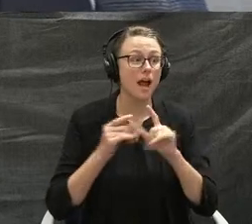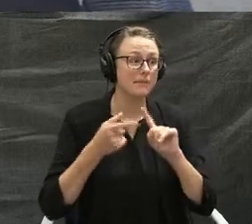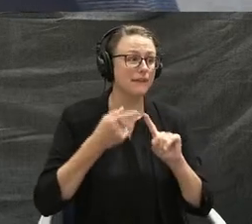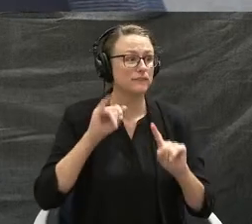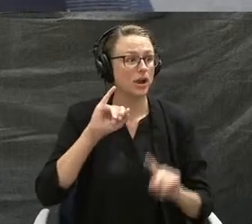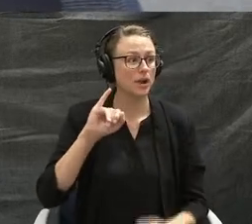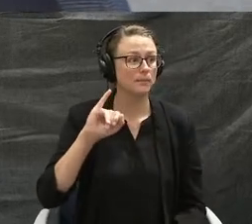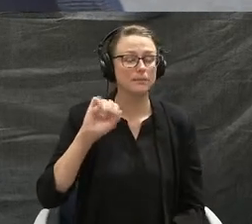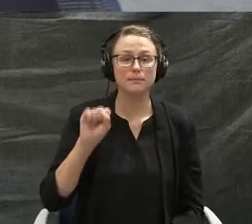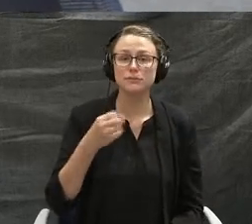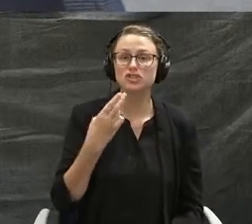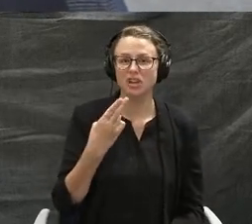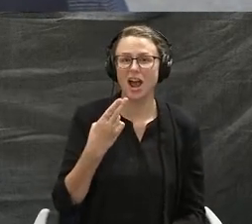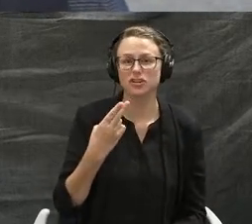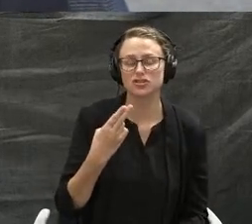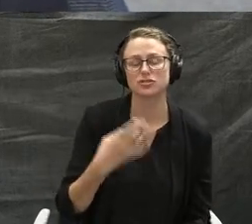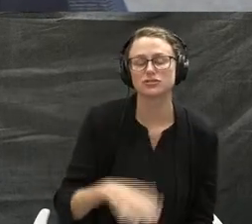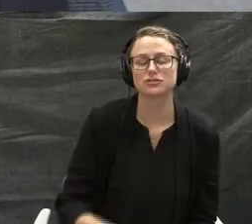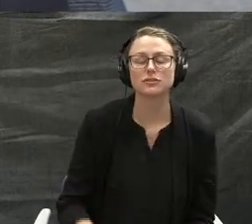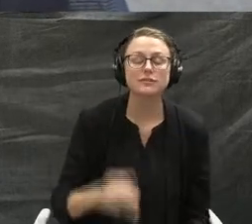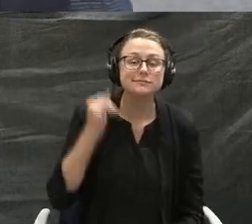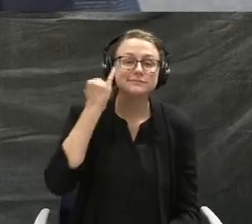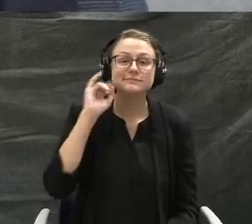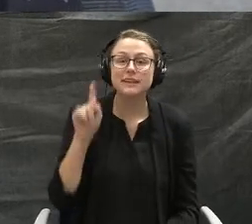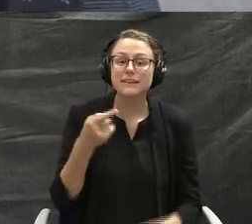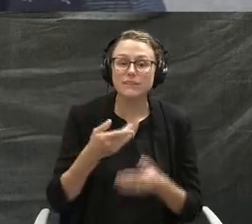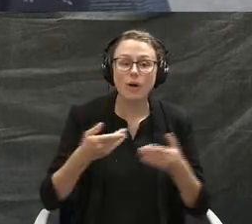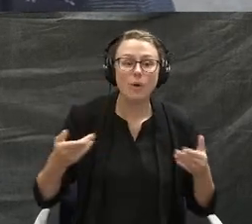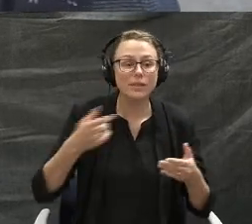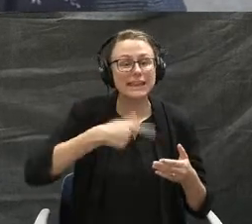If the only thing we have to fear is fear itself, then I